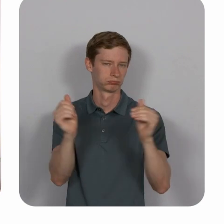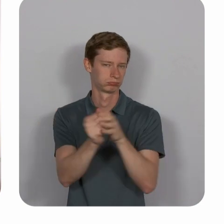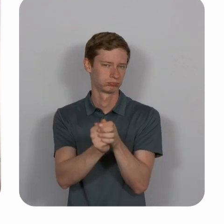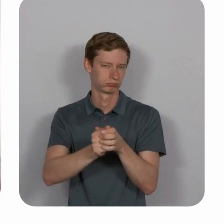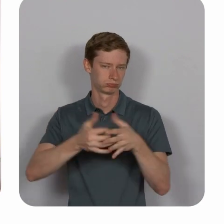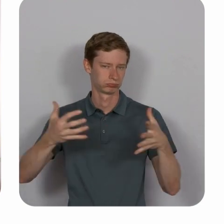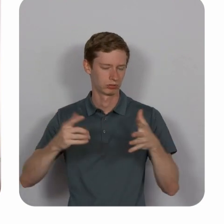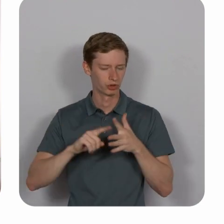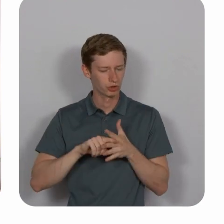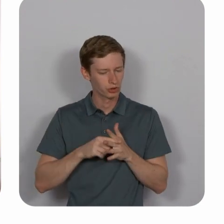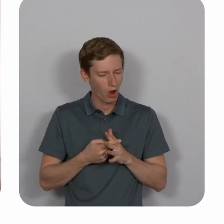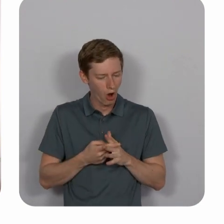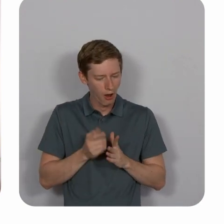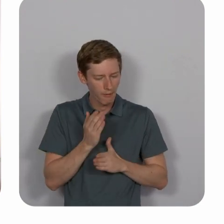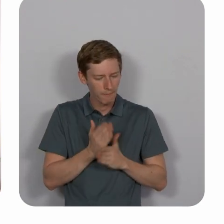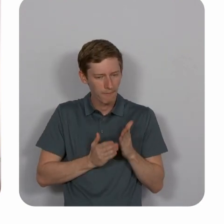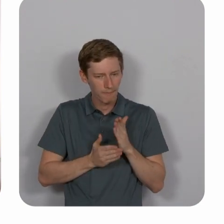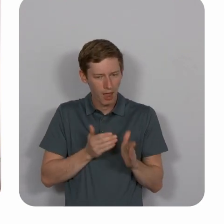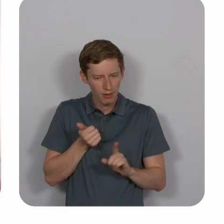all the way to automated evaluation